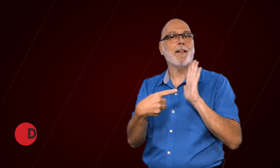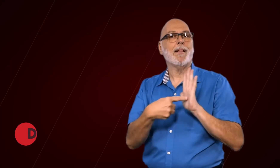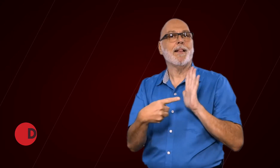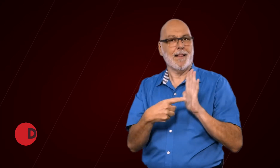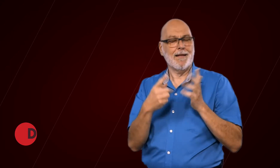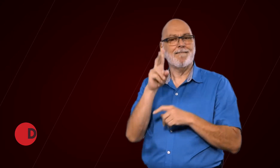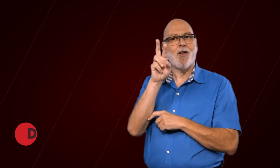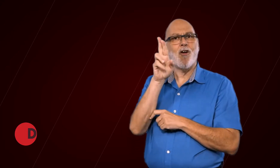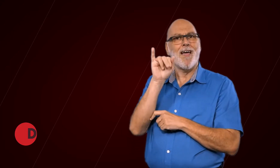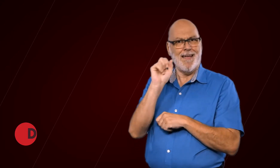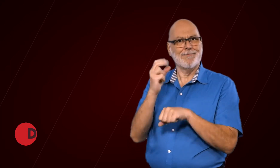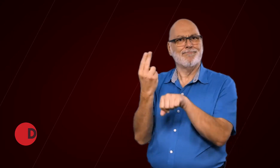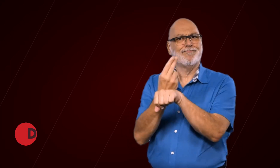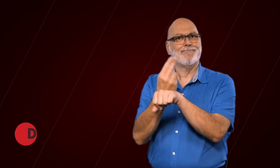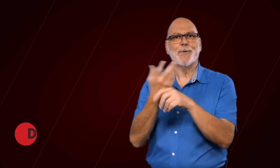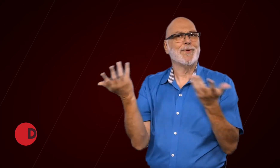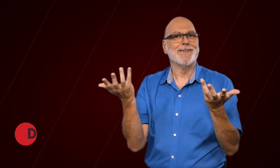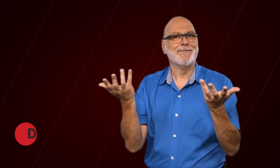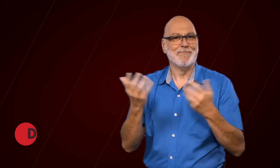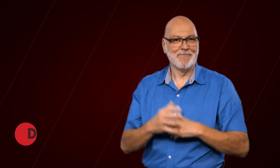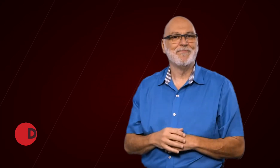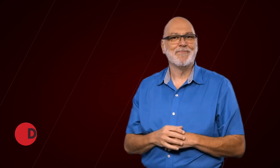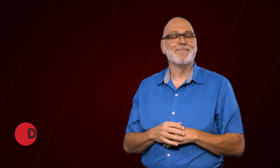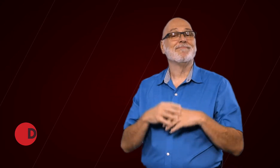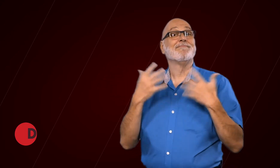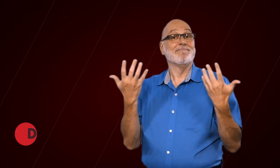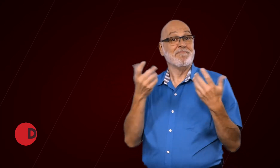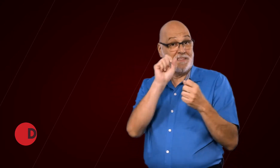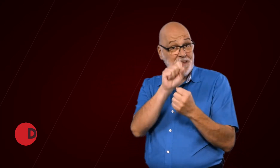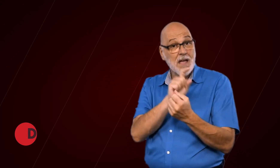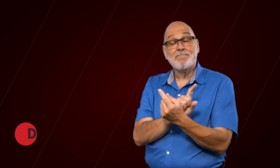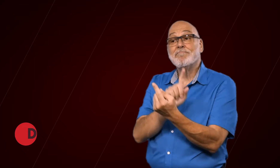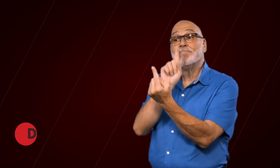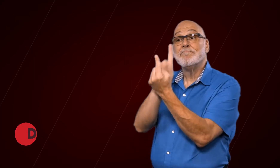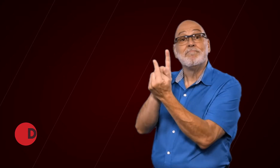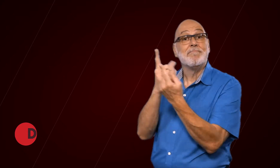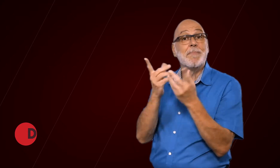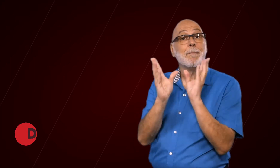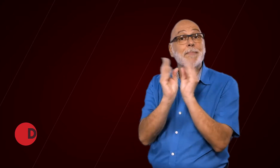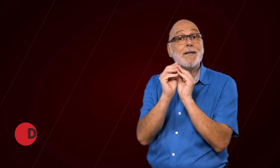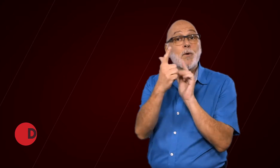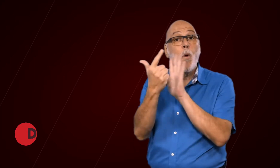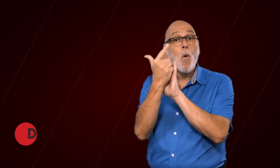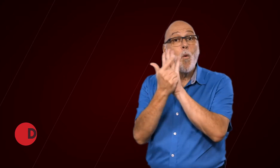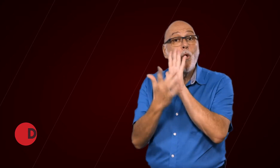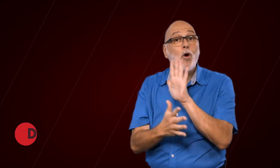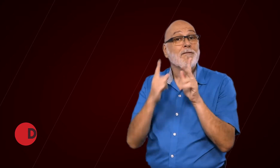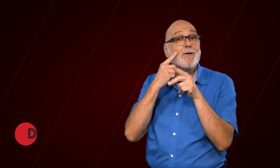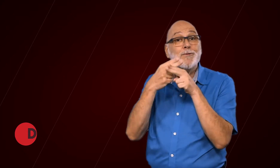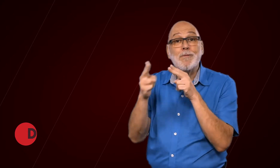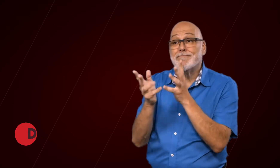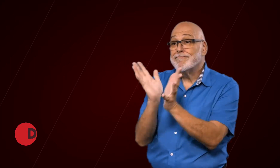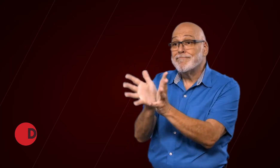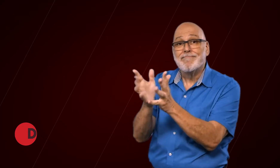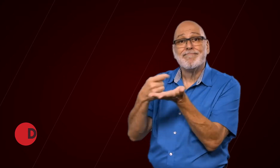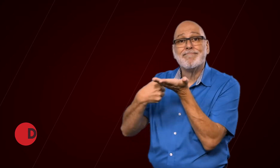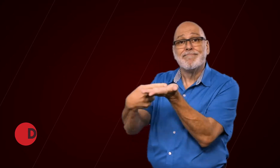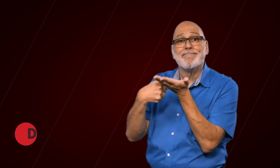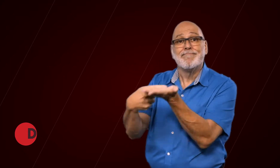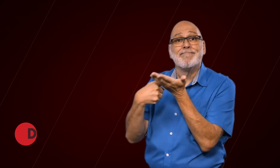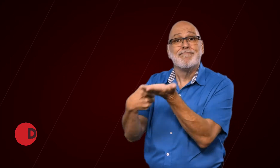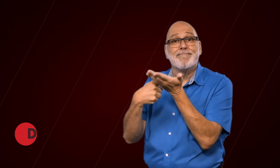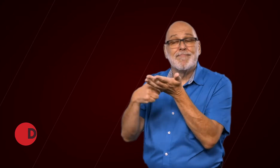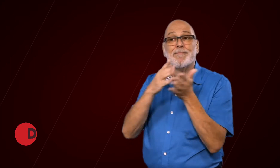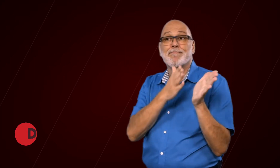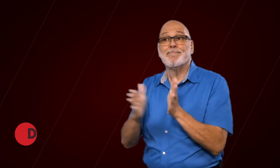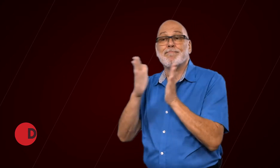examples where VRI could be used: meetings between lawyer and clients